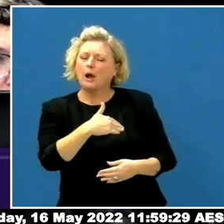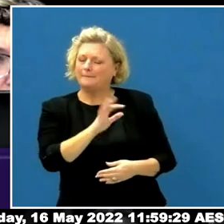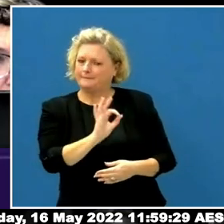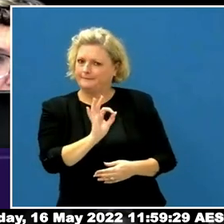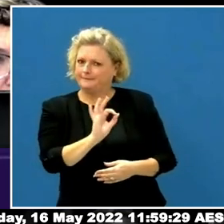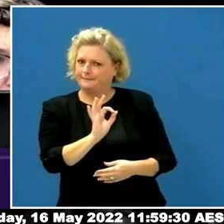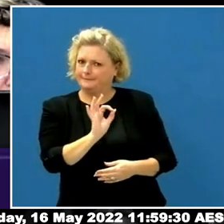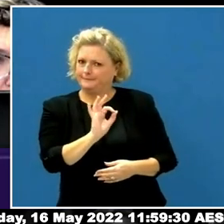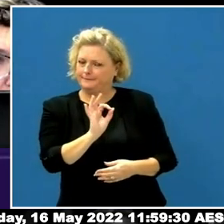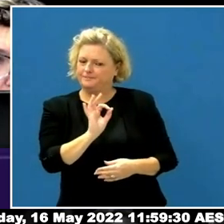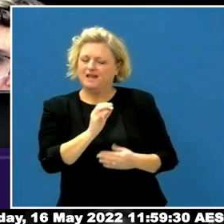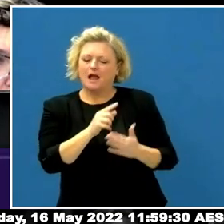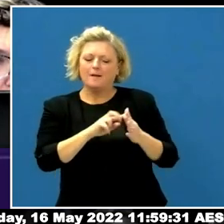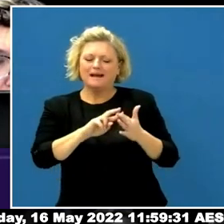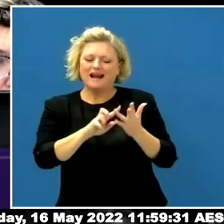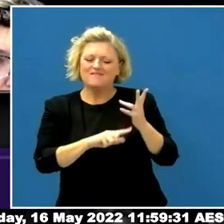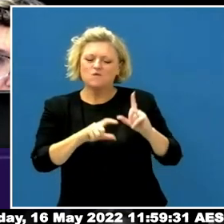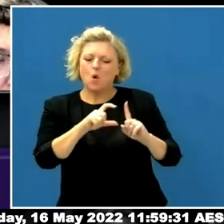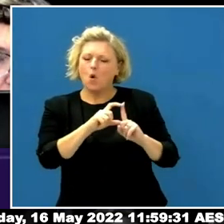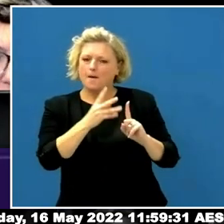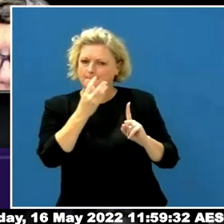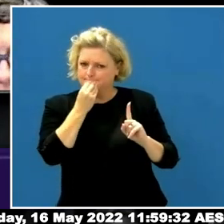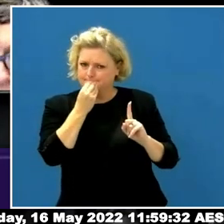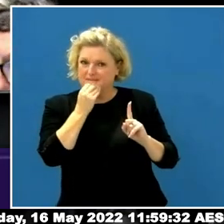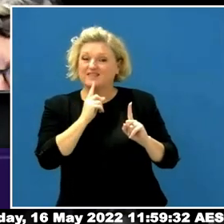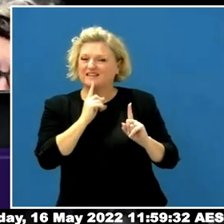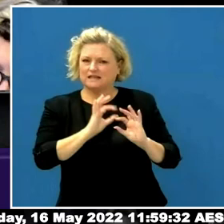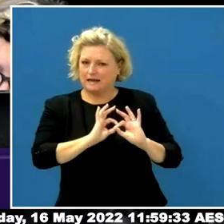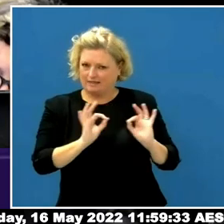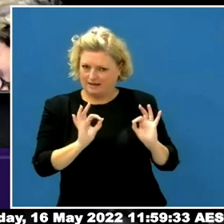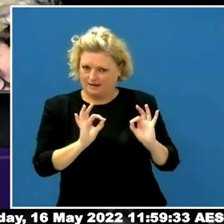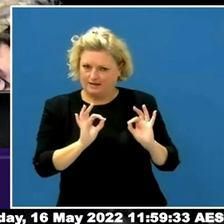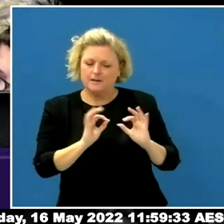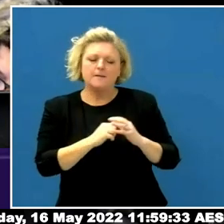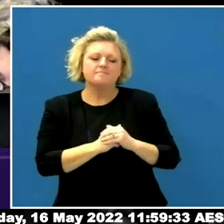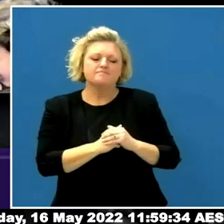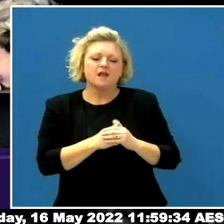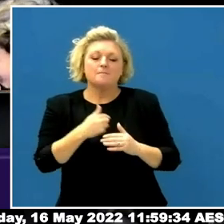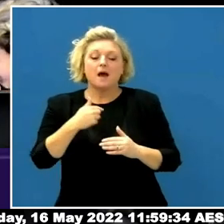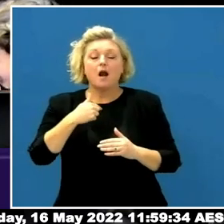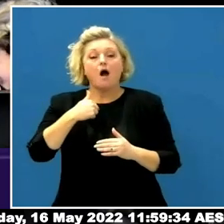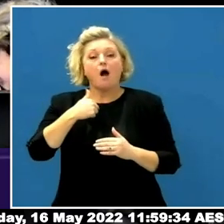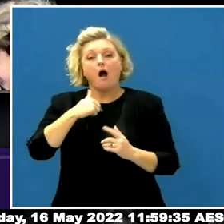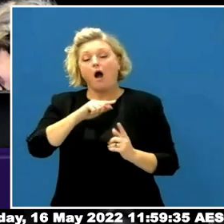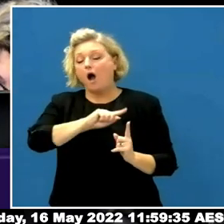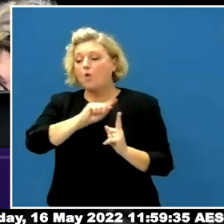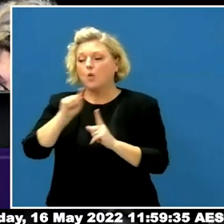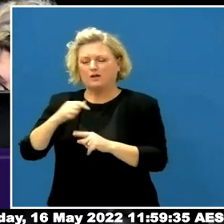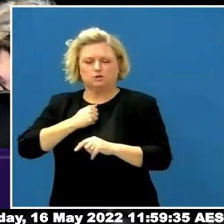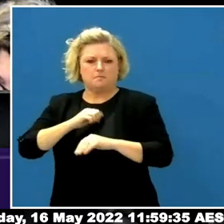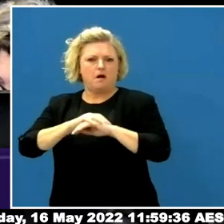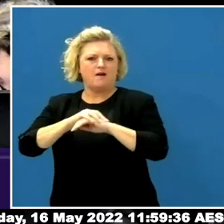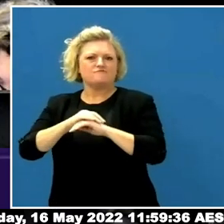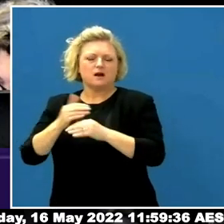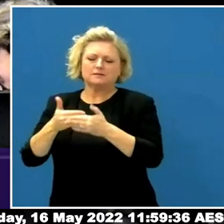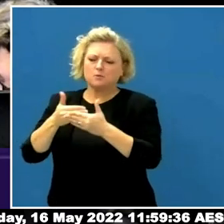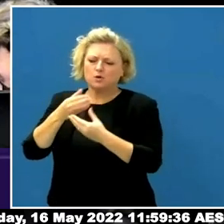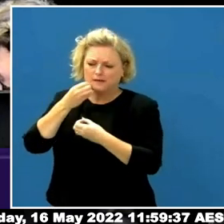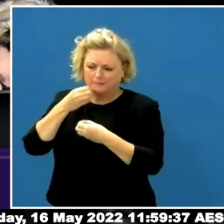didn't tell me about this incident. I was at a friend's birthday party and a person walked up to me and said, "You're